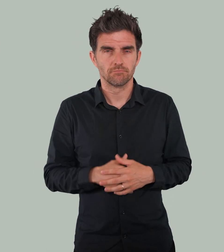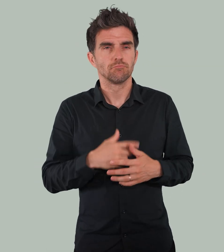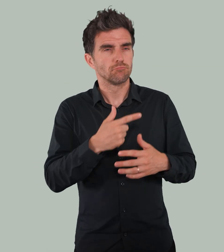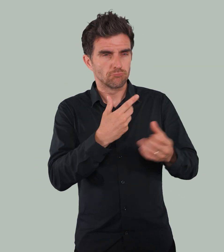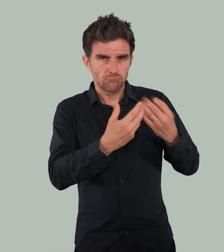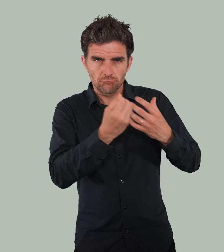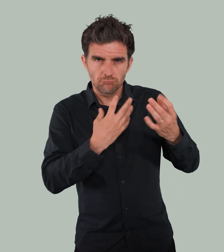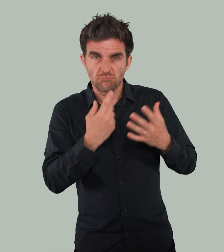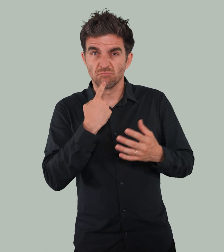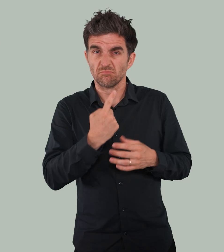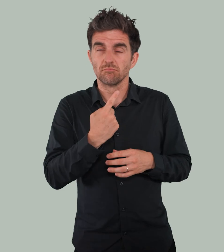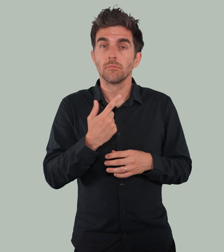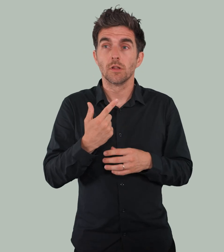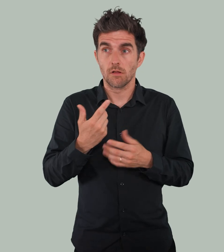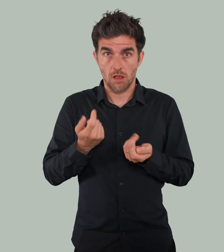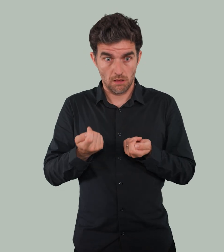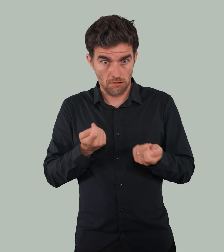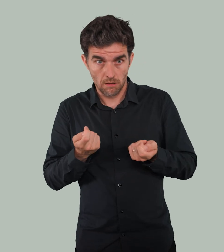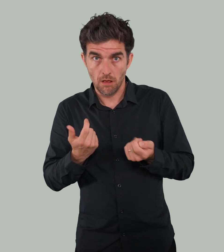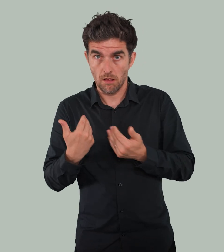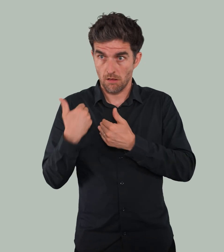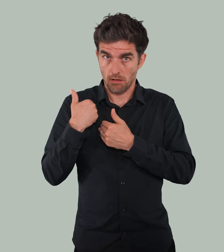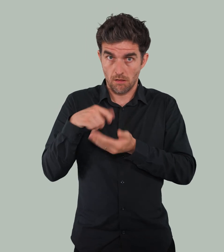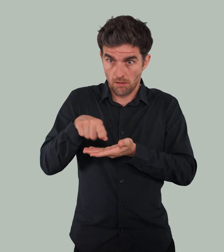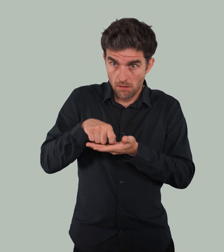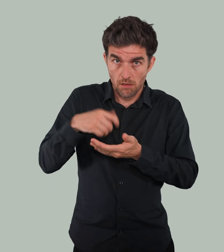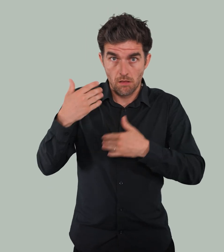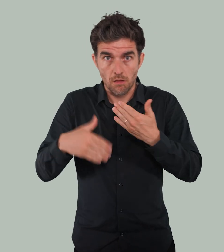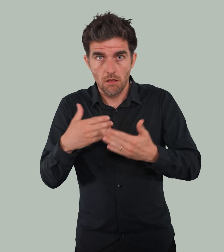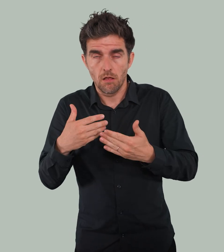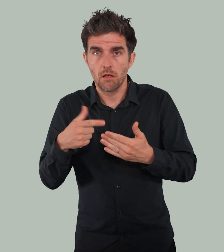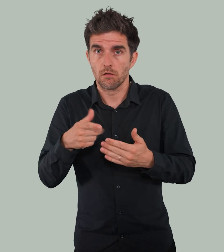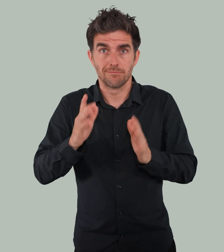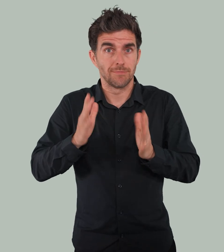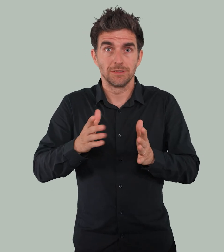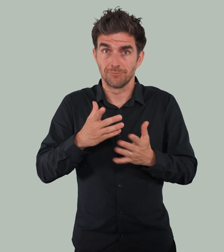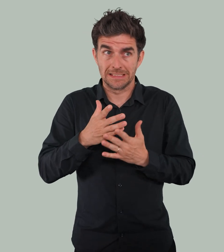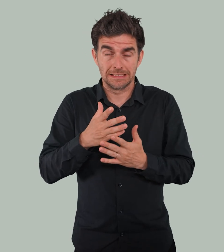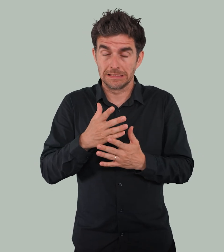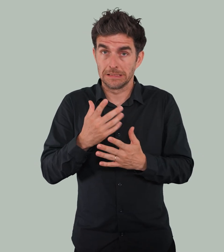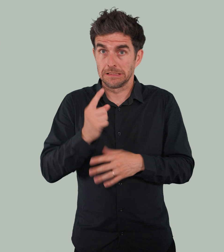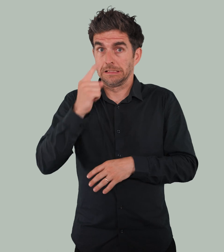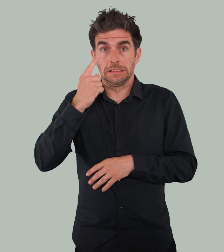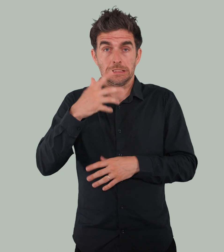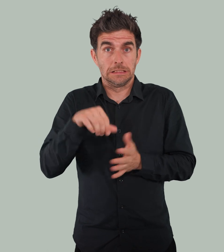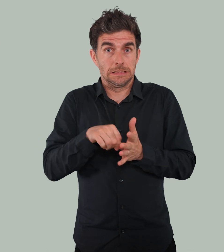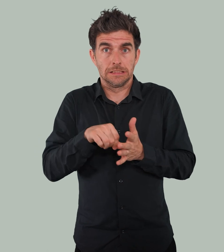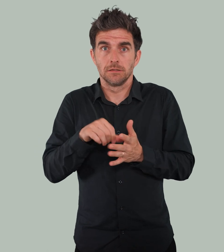Respondents report that administrative requirements are a key challenge within